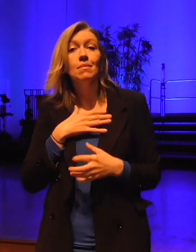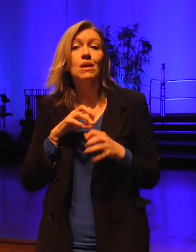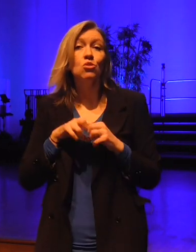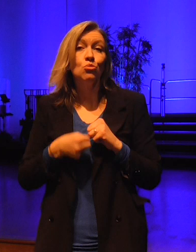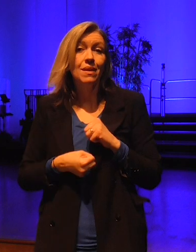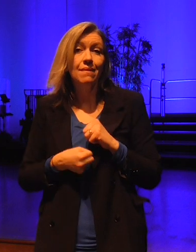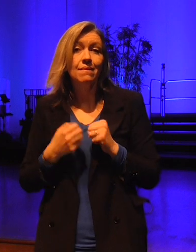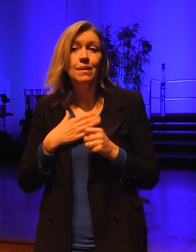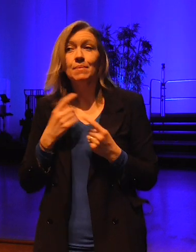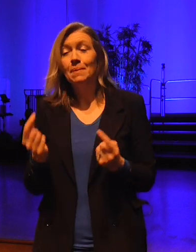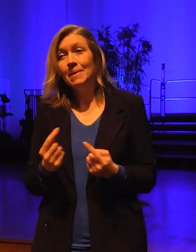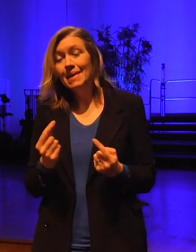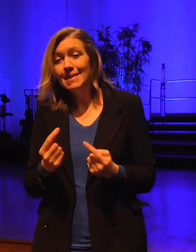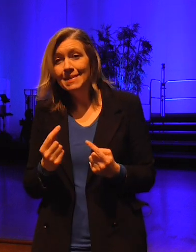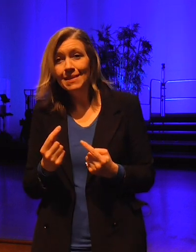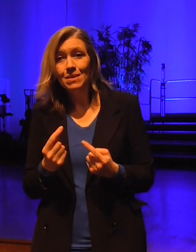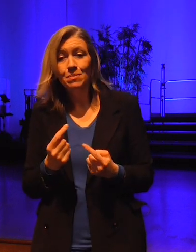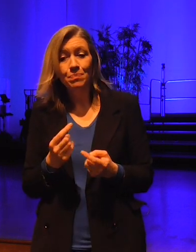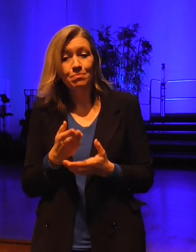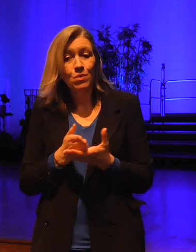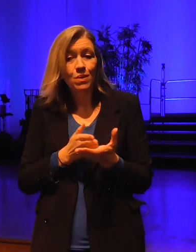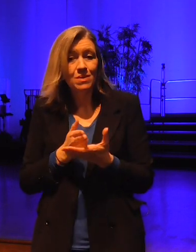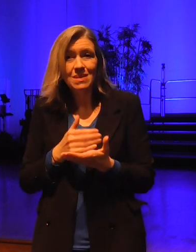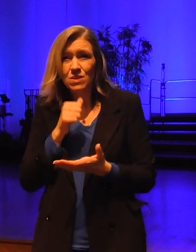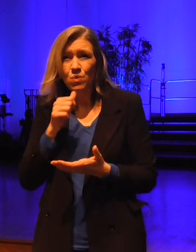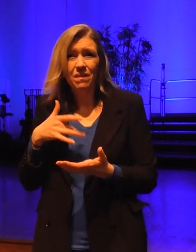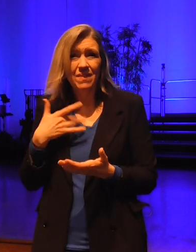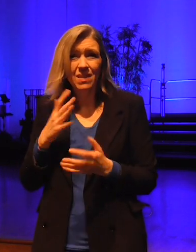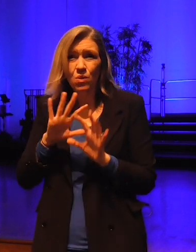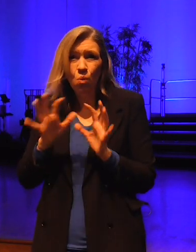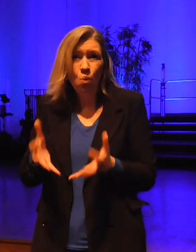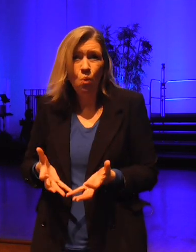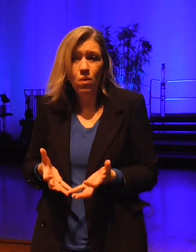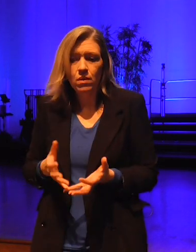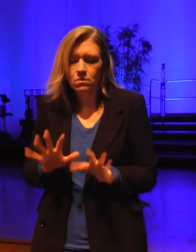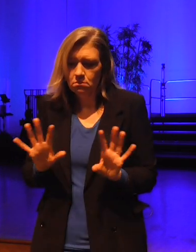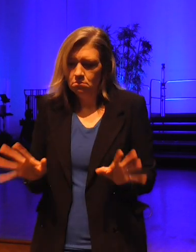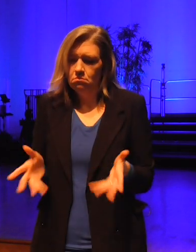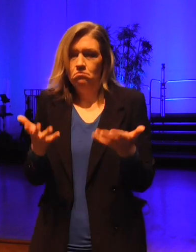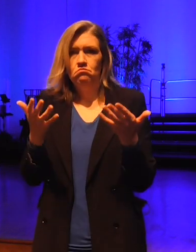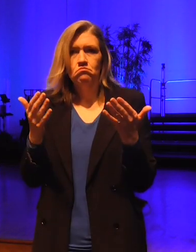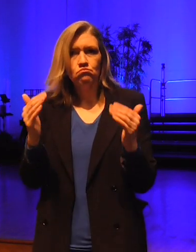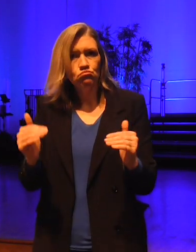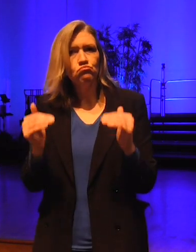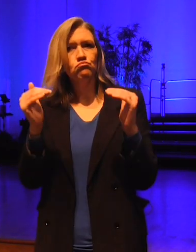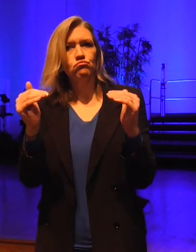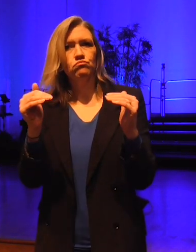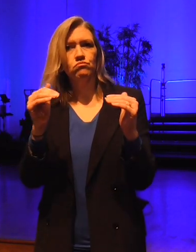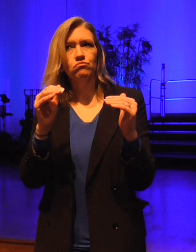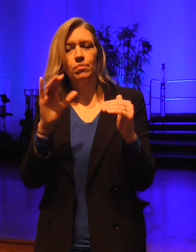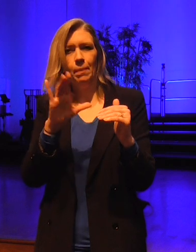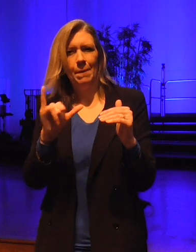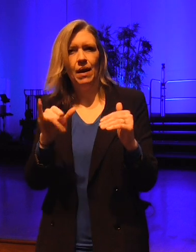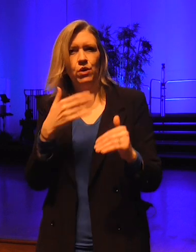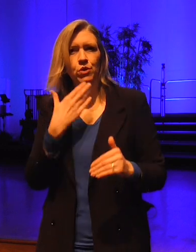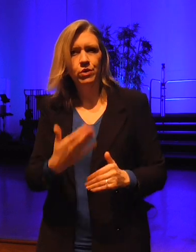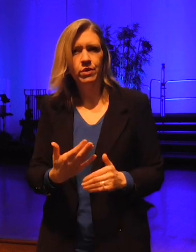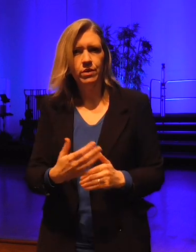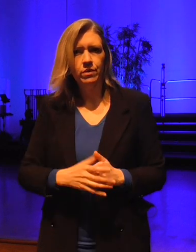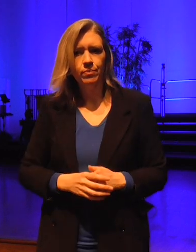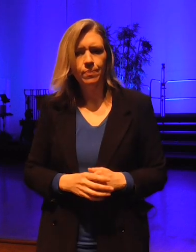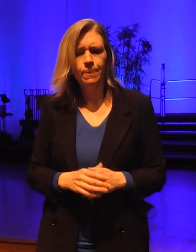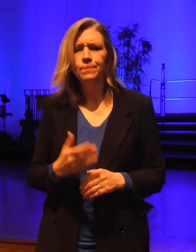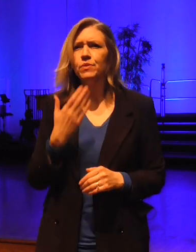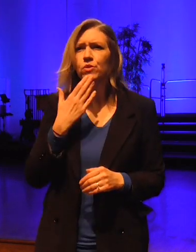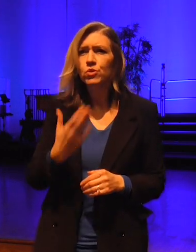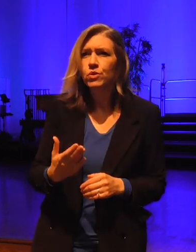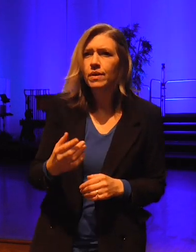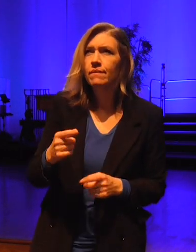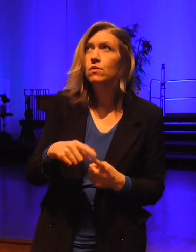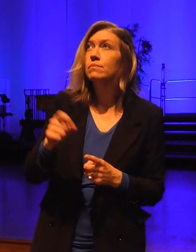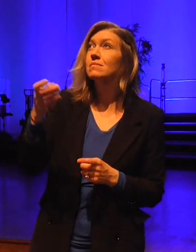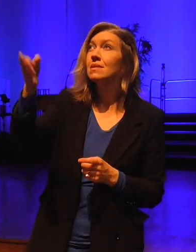places where I do not feel whole are uplifted by this good this good of God this Divine idea